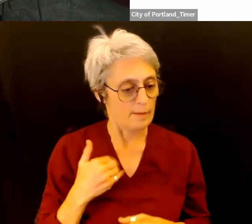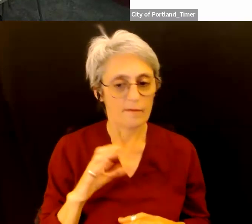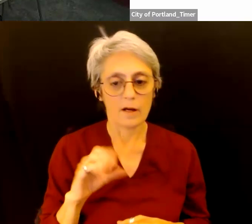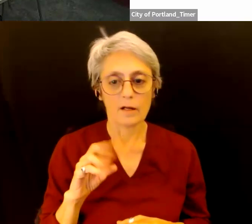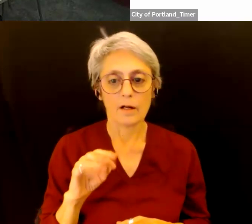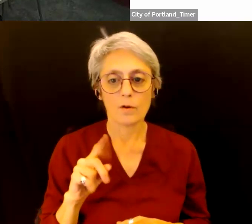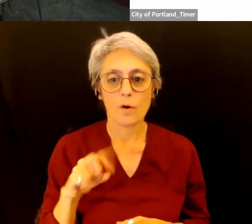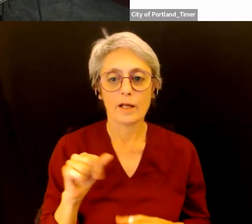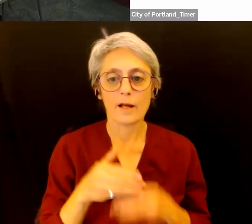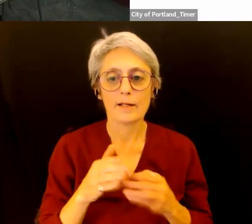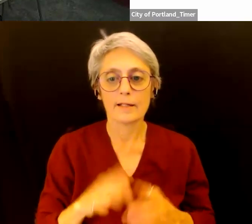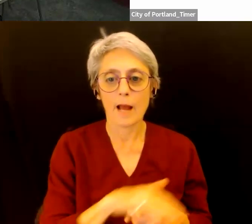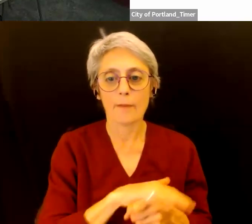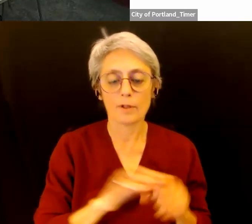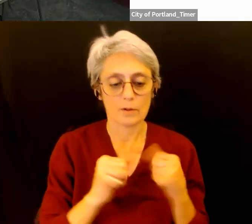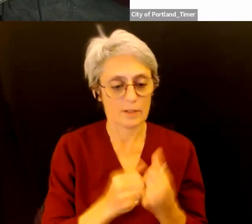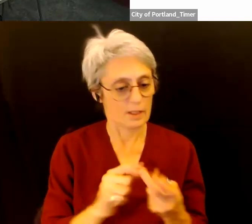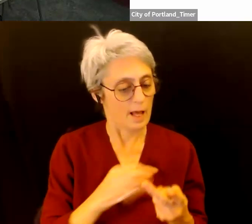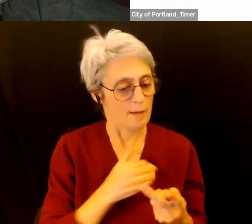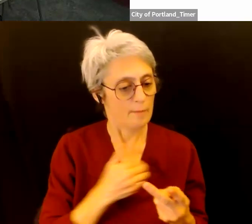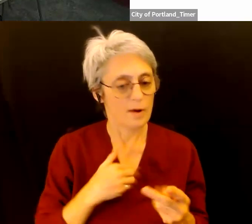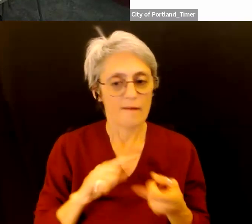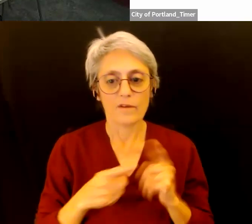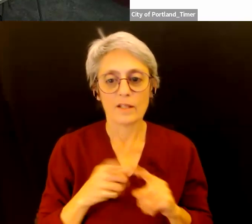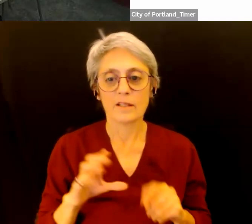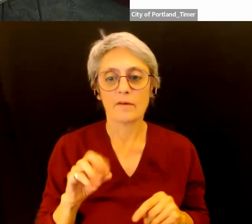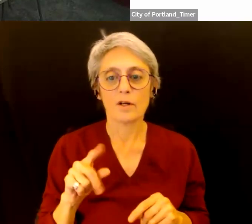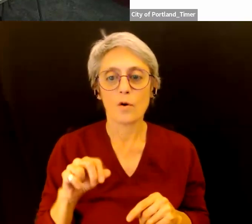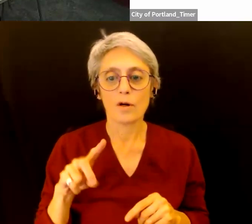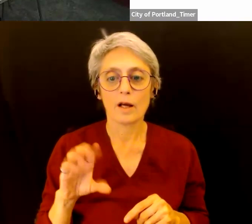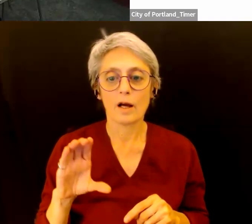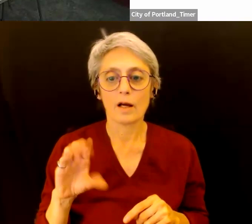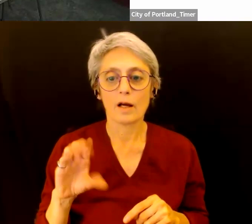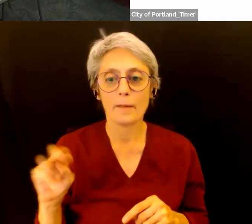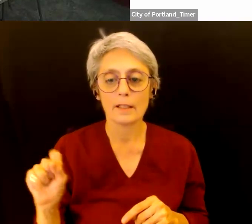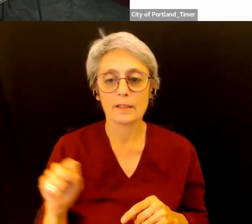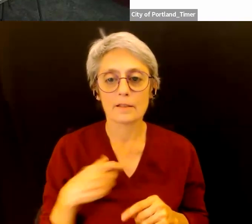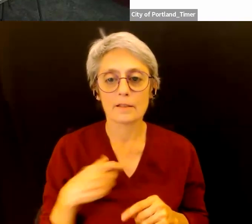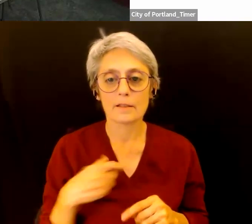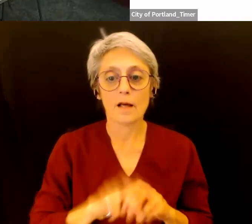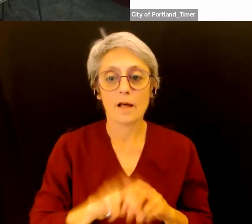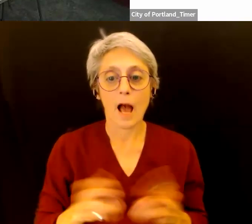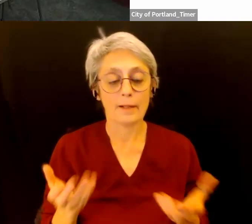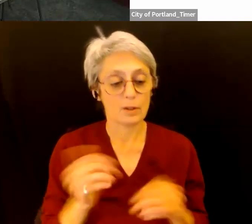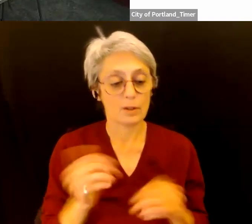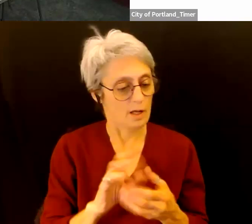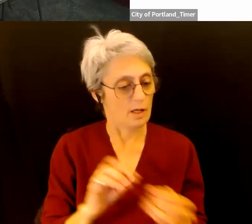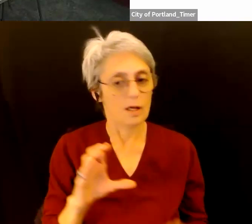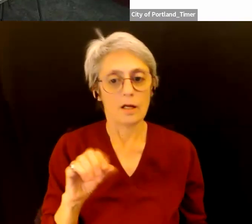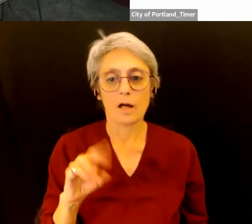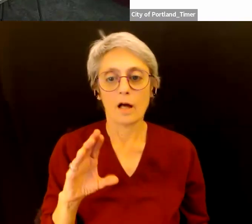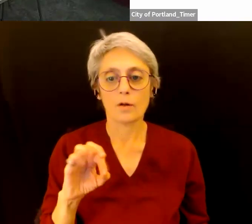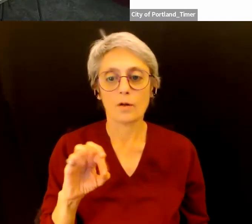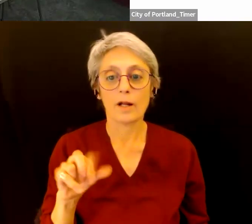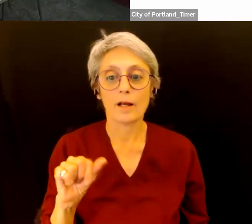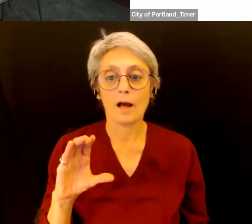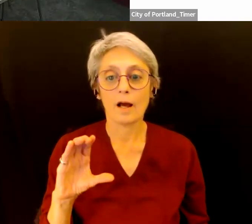And a member of the Friends of the Concordia Commons. I come to you tonight to talk about Concordia Commons, our neighborhood plaza.